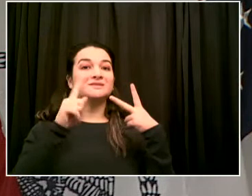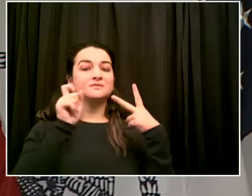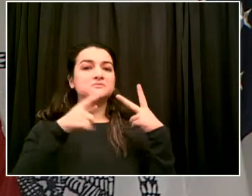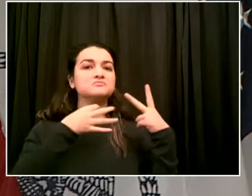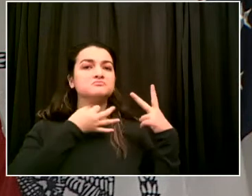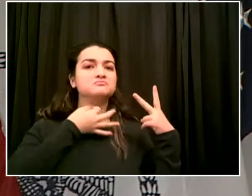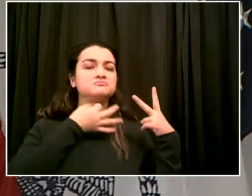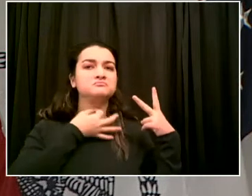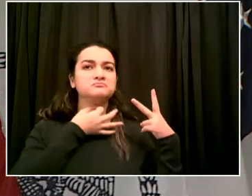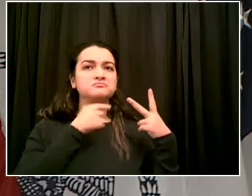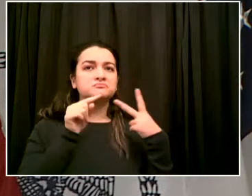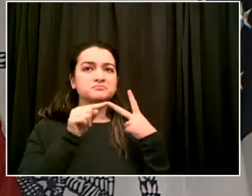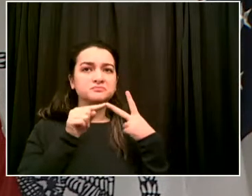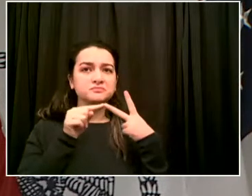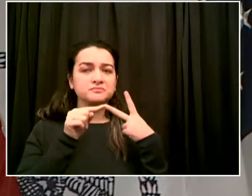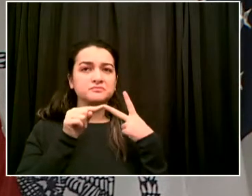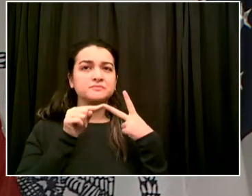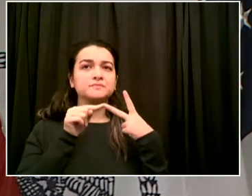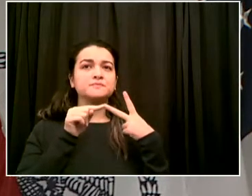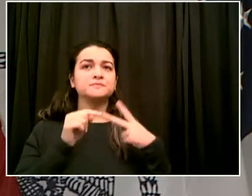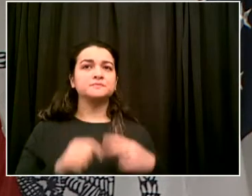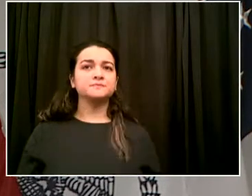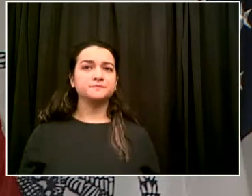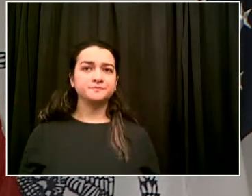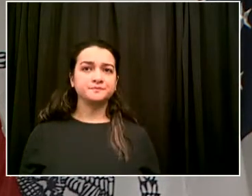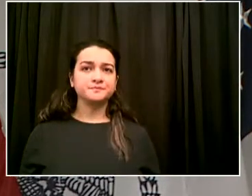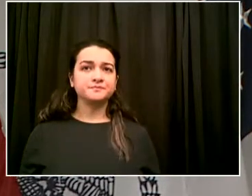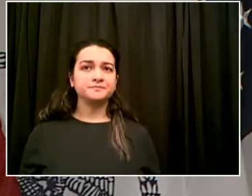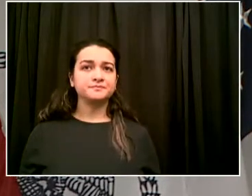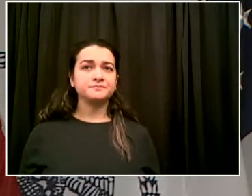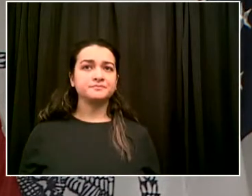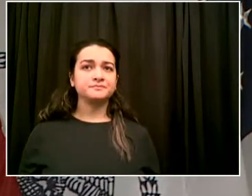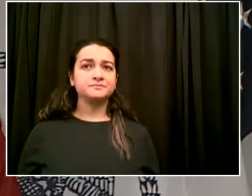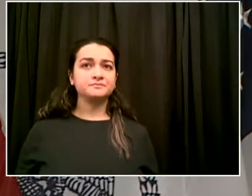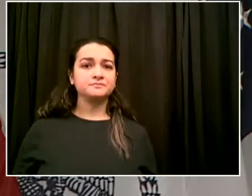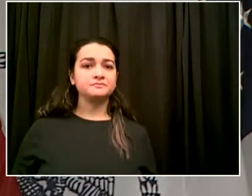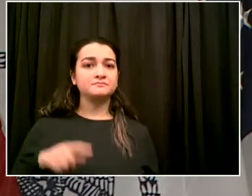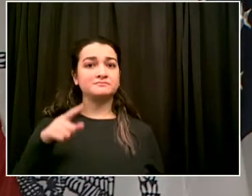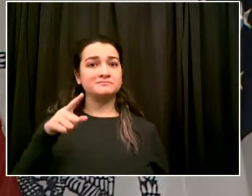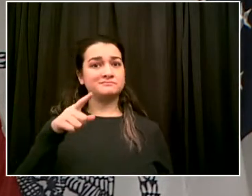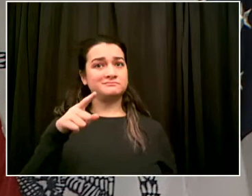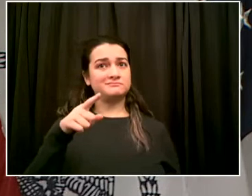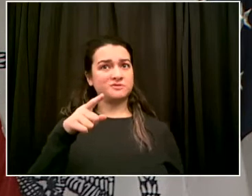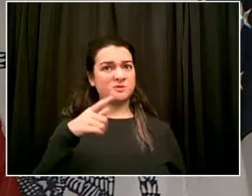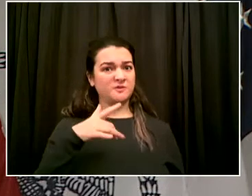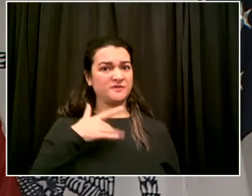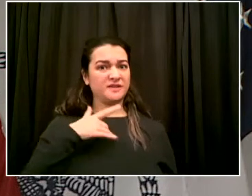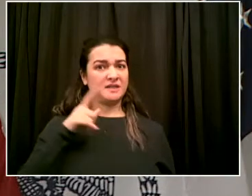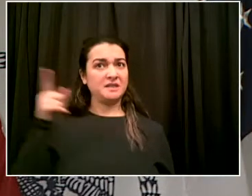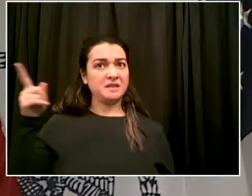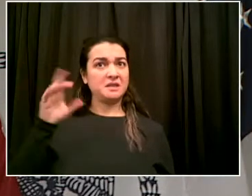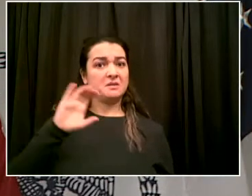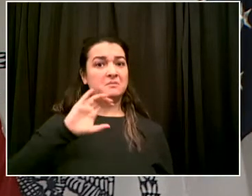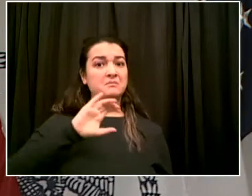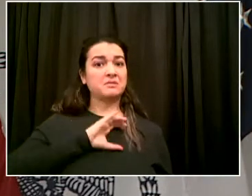DIFFERENTLY IN